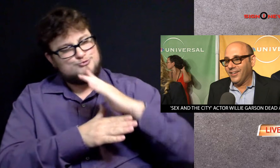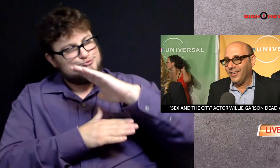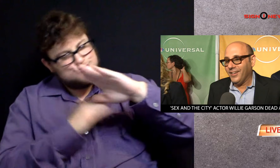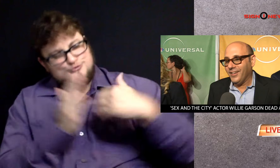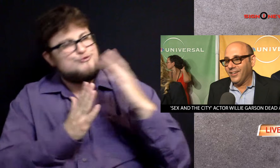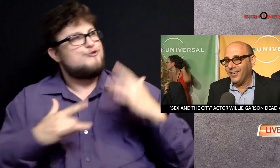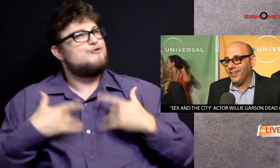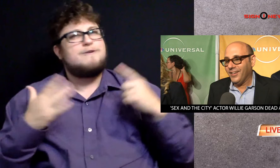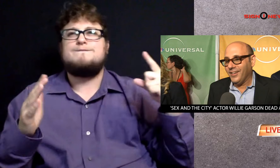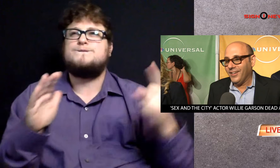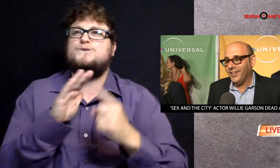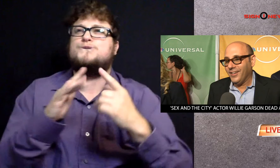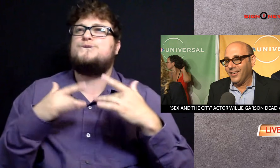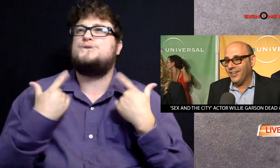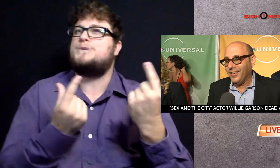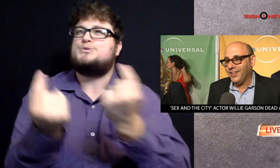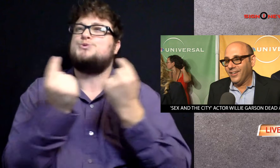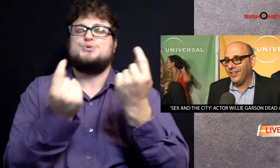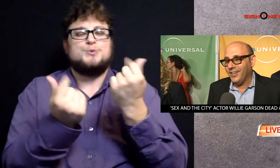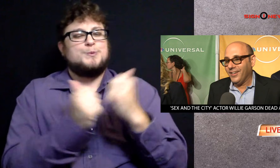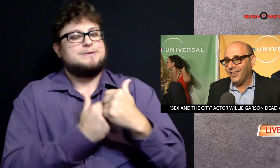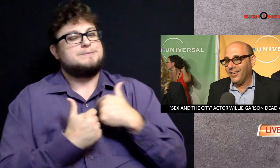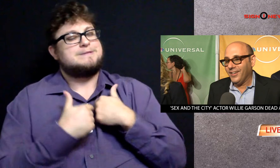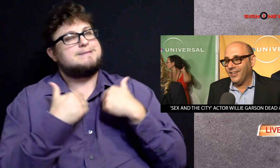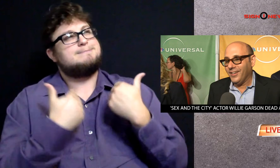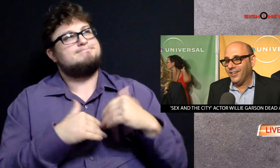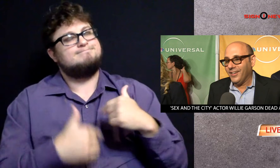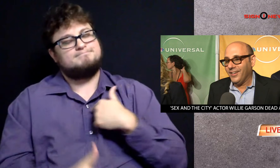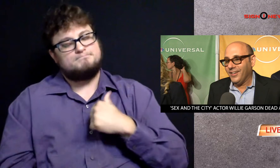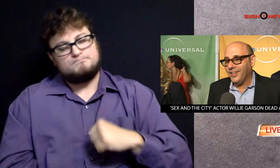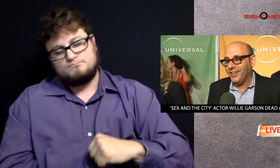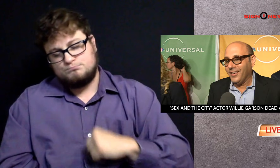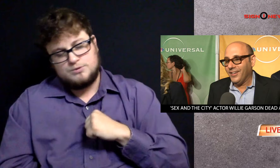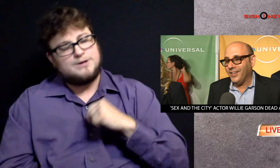i love you so much papa i'm so glad you got to share all your i'm so glad you got to share all your adventures with me